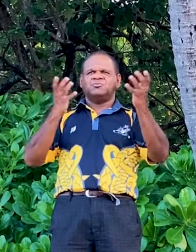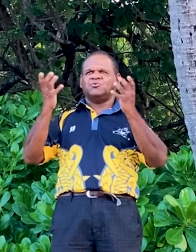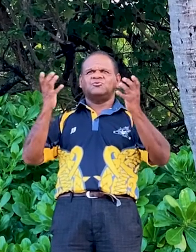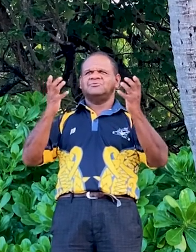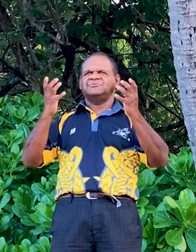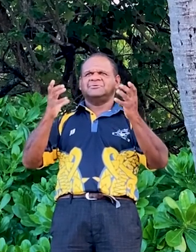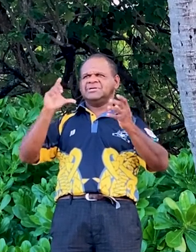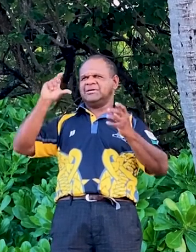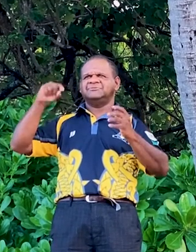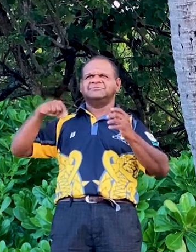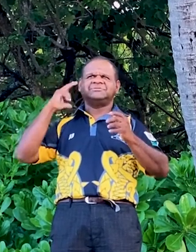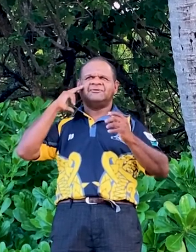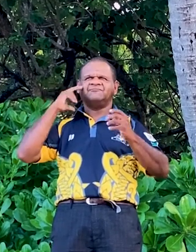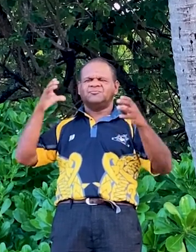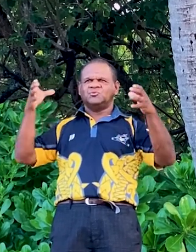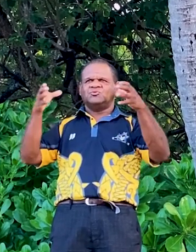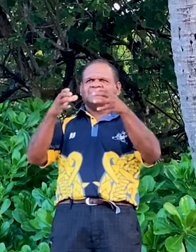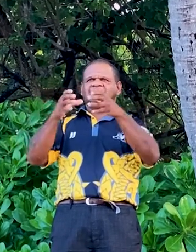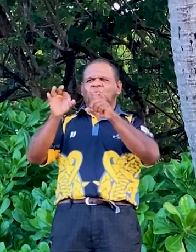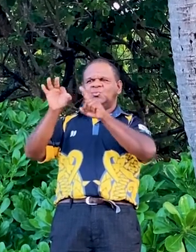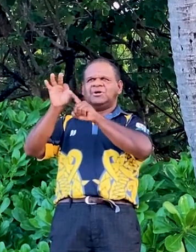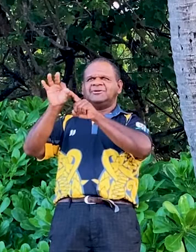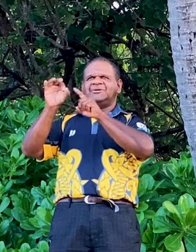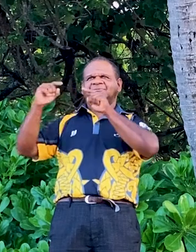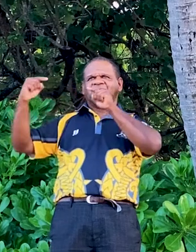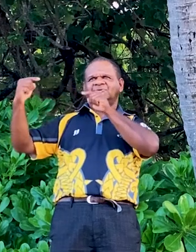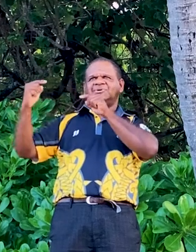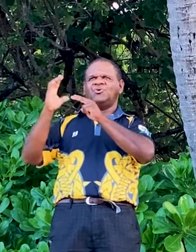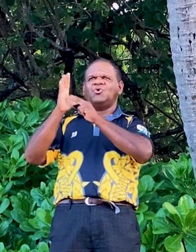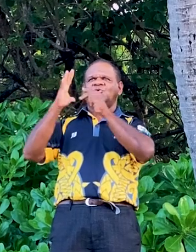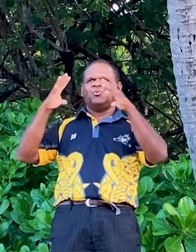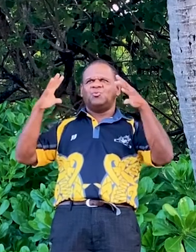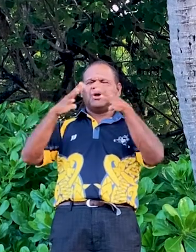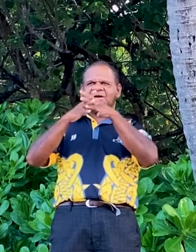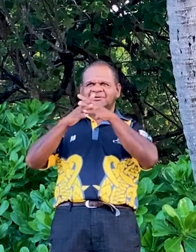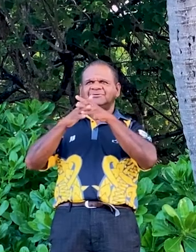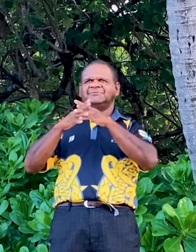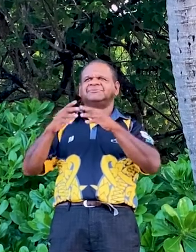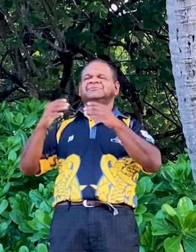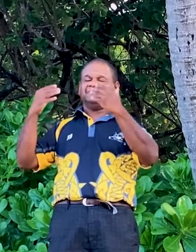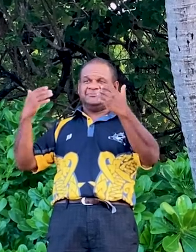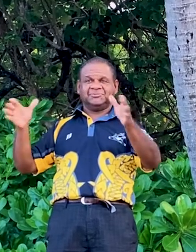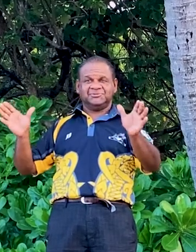I played Deaf football for Queensland versus NSW.